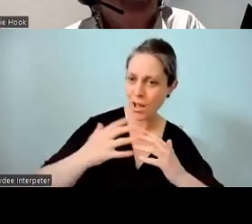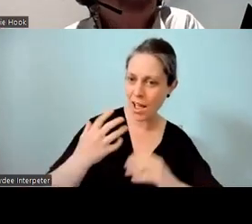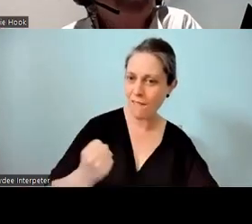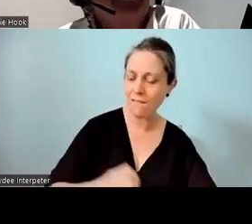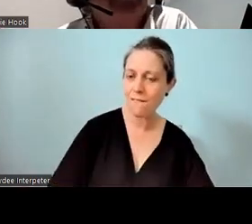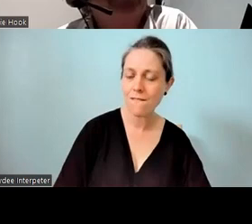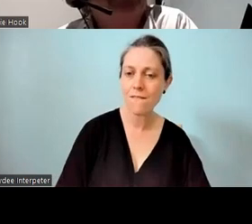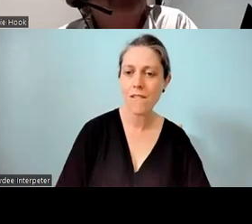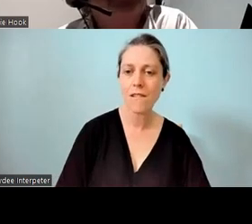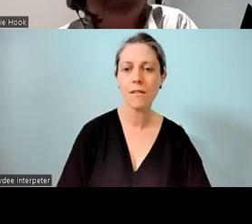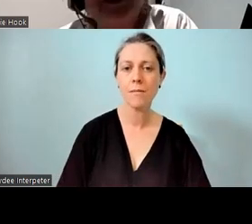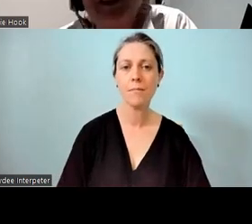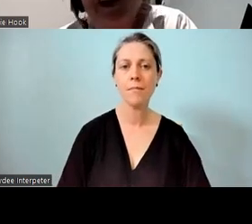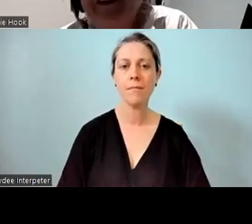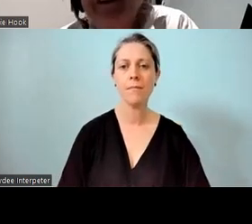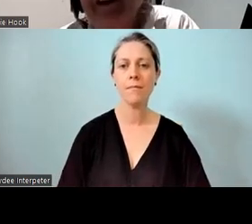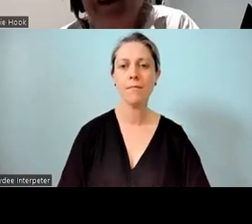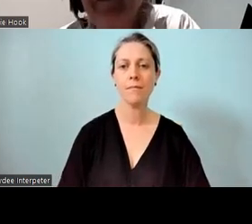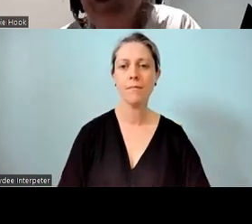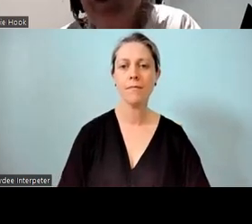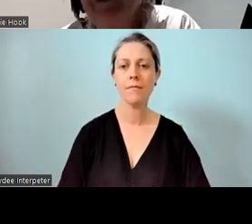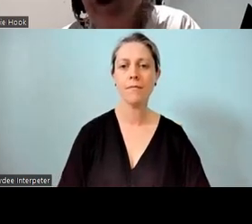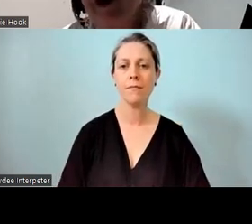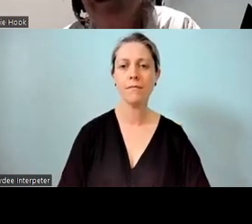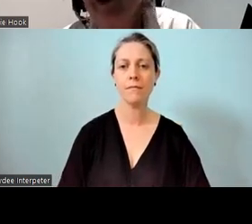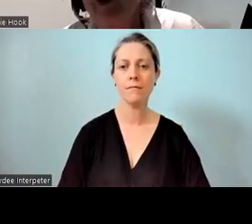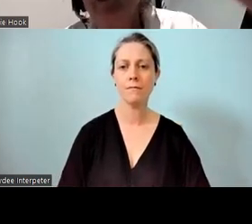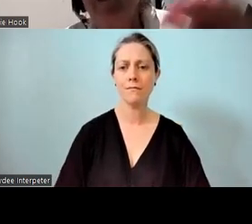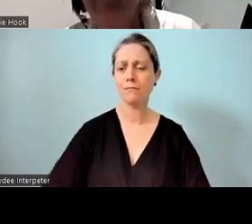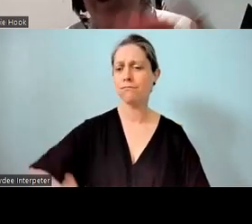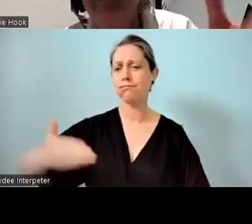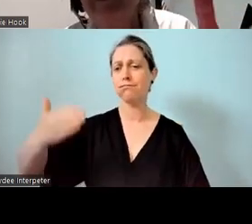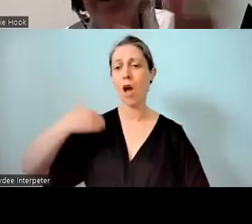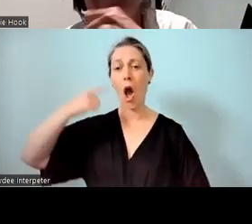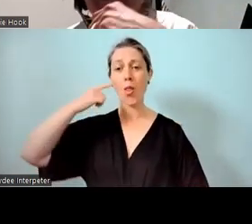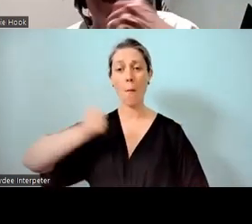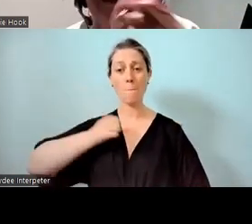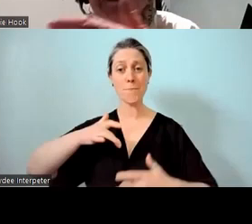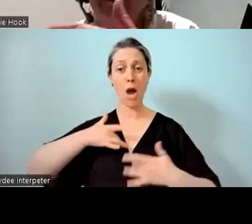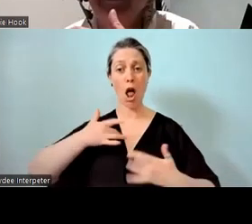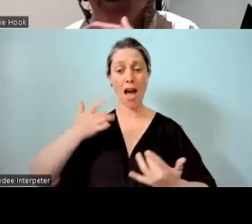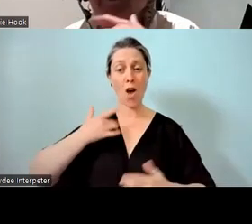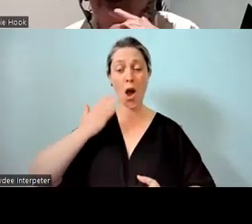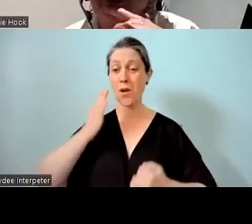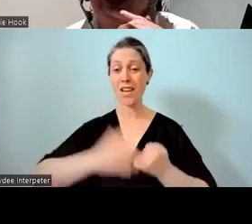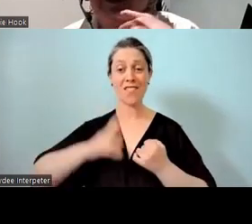Personally, there was some stage I never thought in my long life that I would even see some of this language